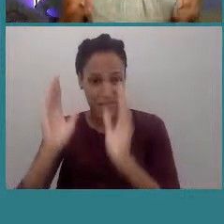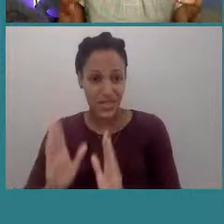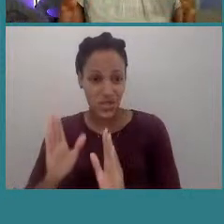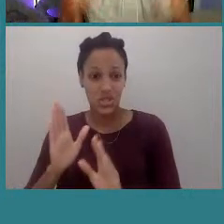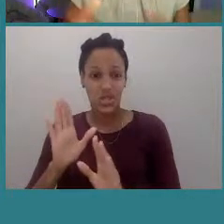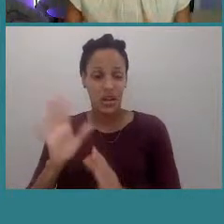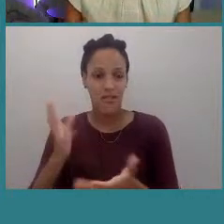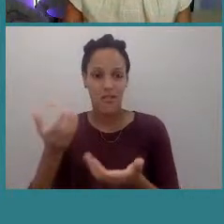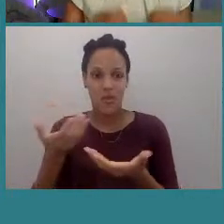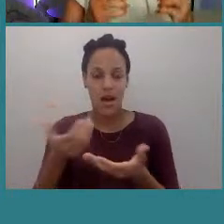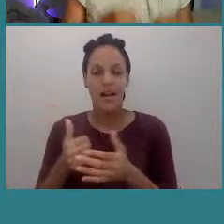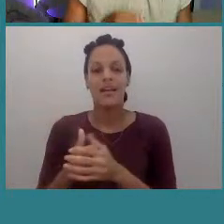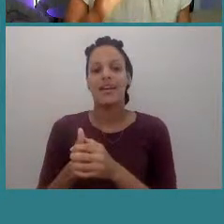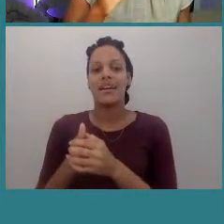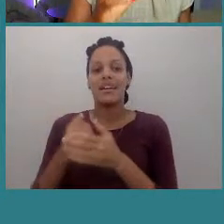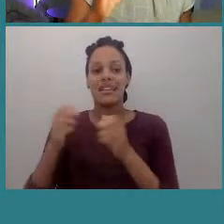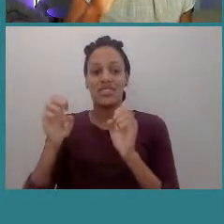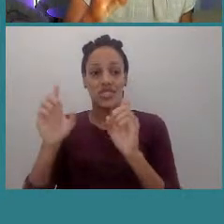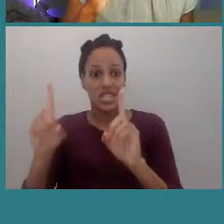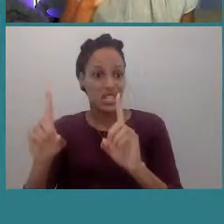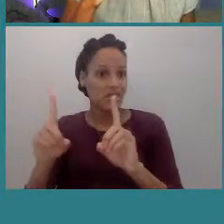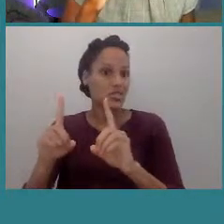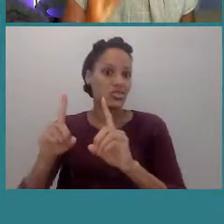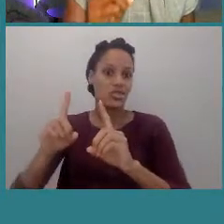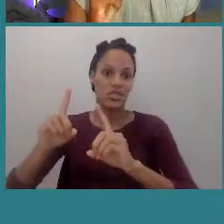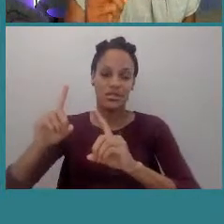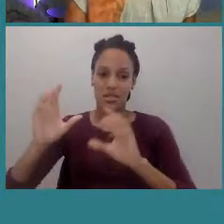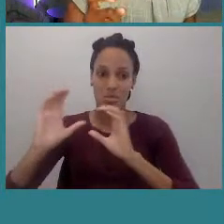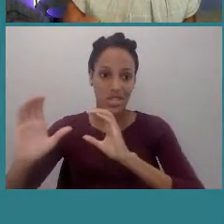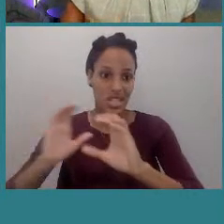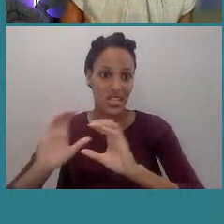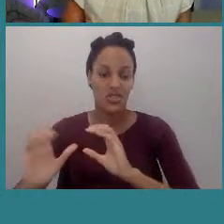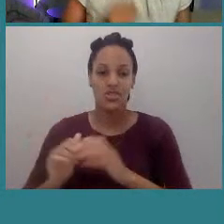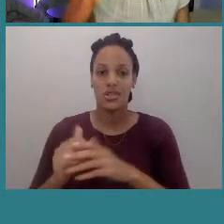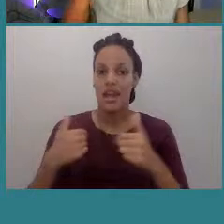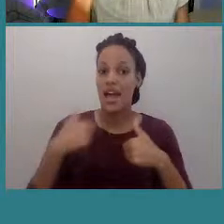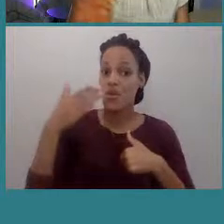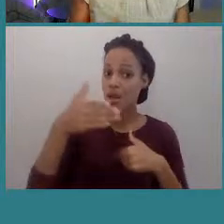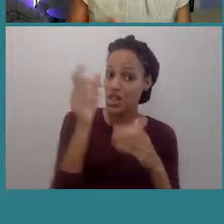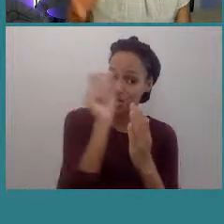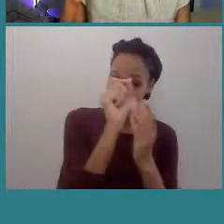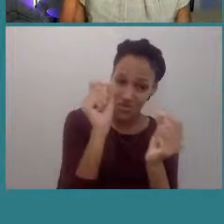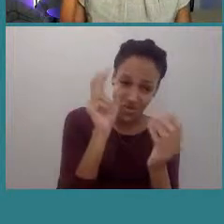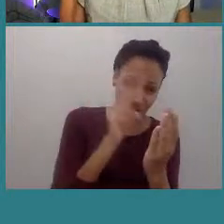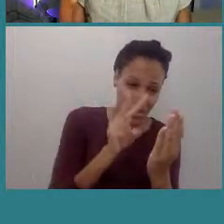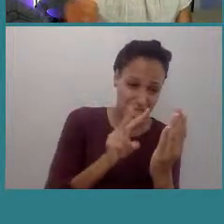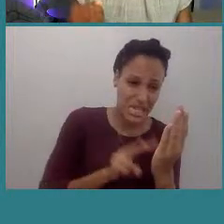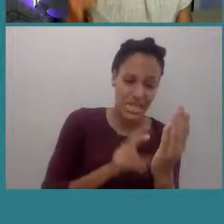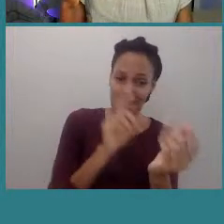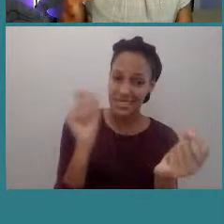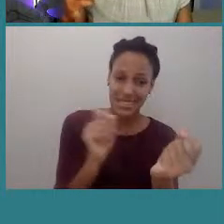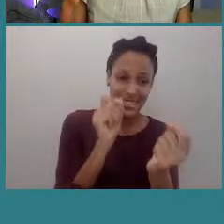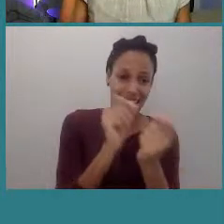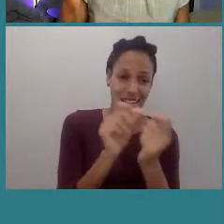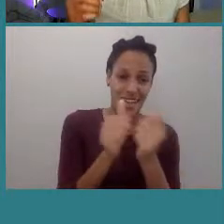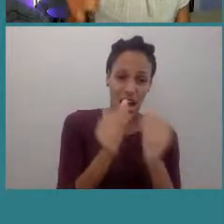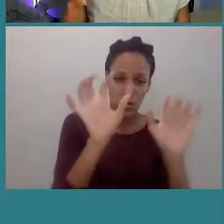not an economist and reading this exactly as how it is written is important to me getting